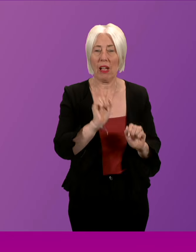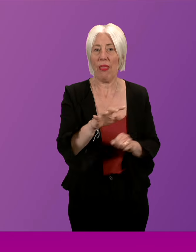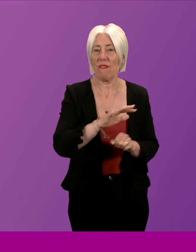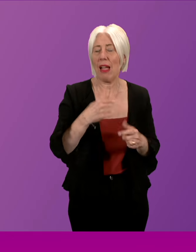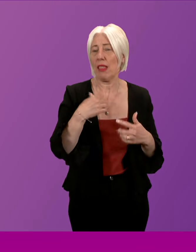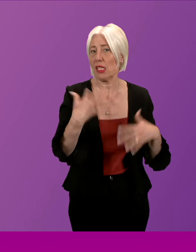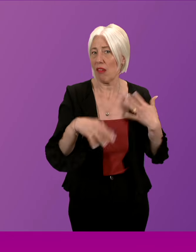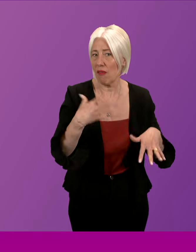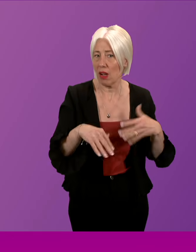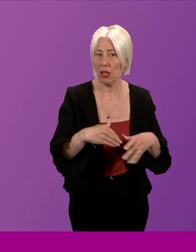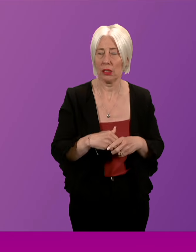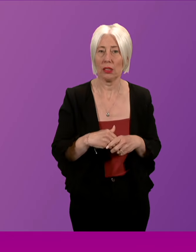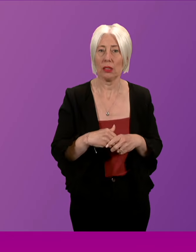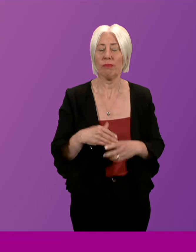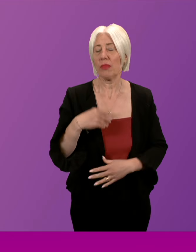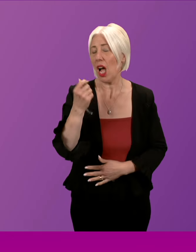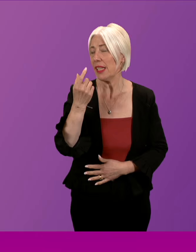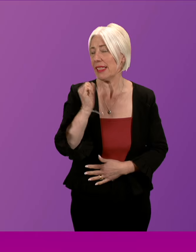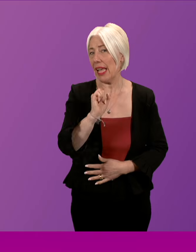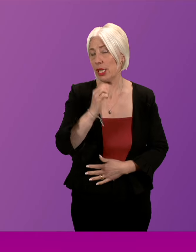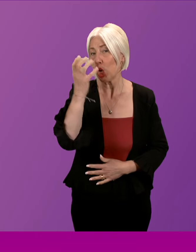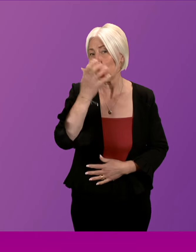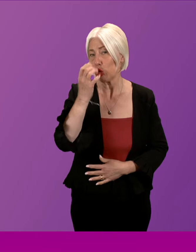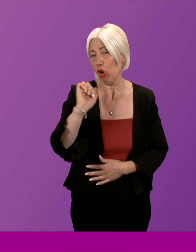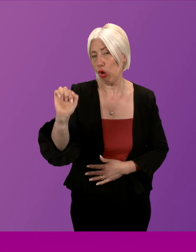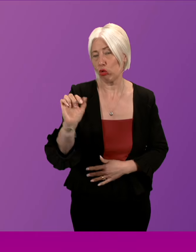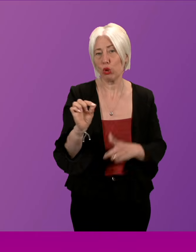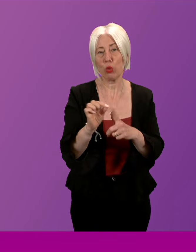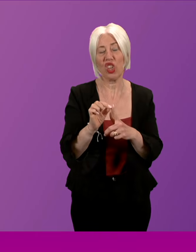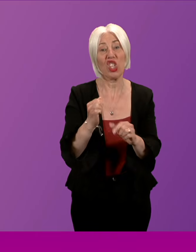I very much understand the concerns that Patricia Gibson has brought to the Parliament today.